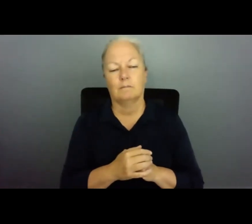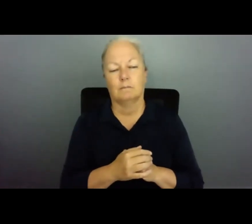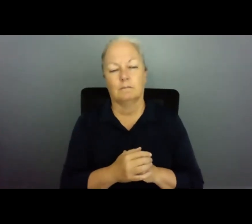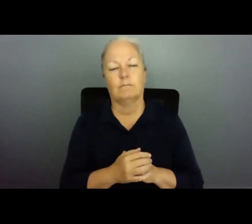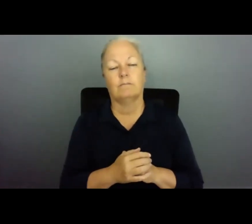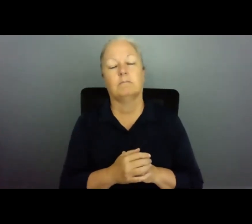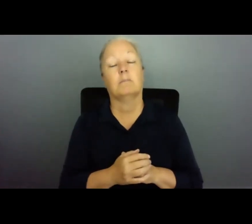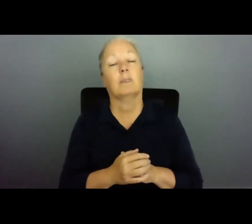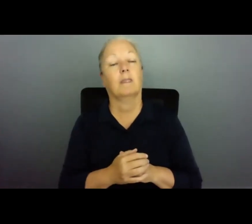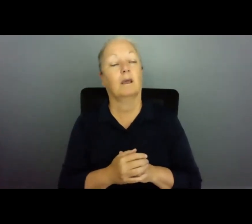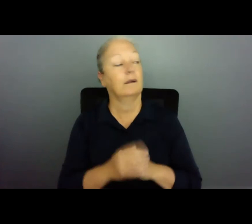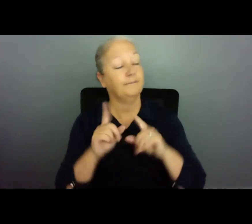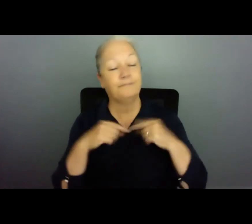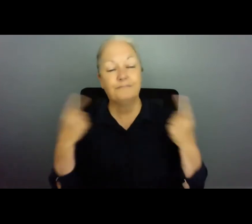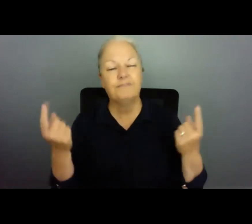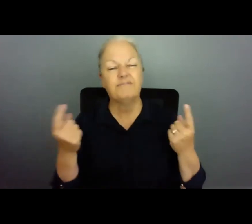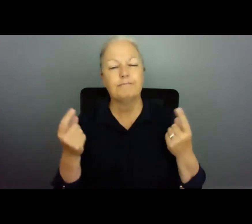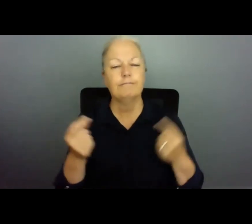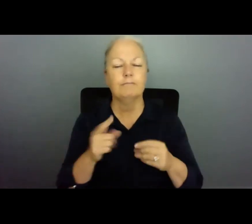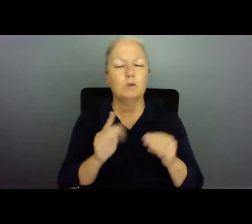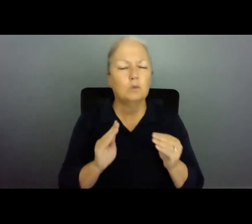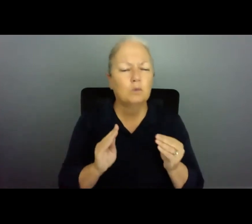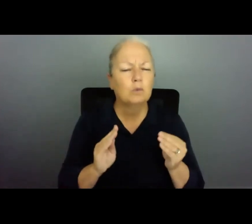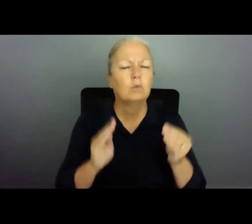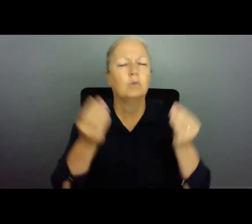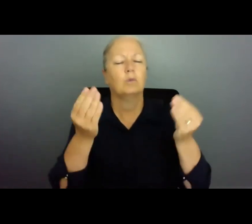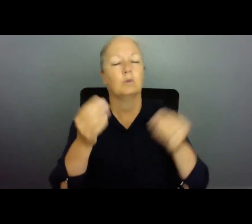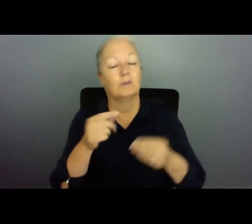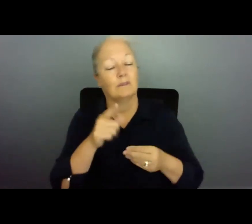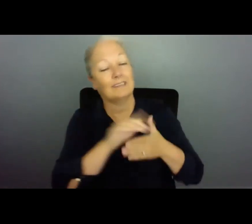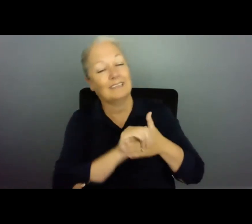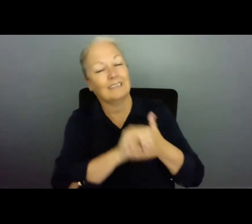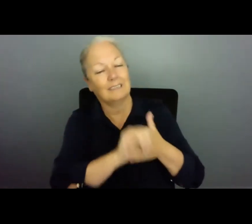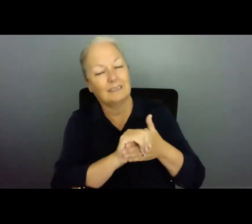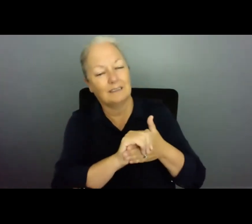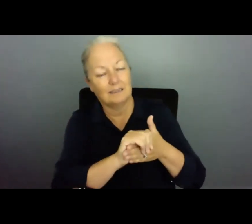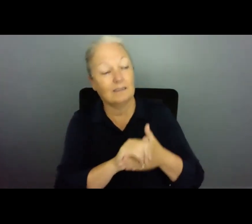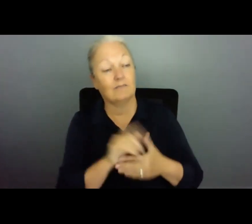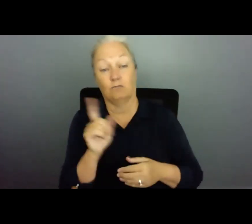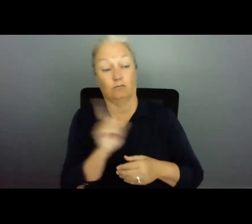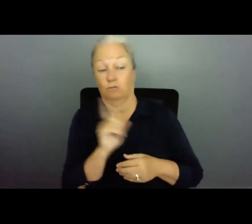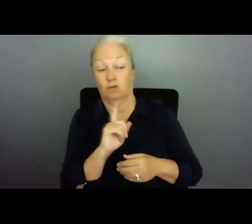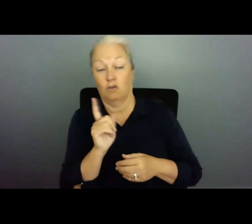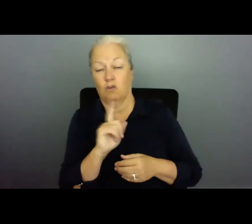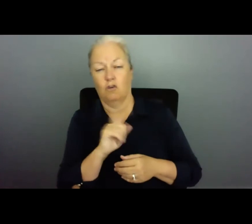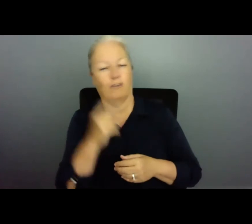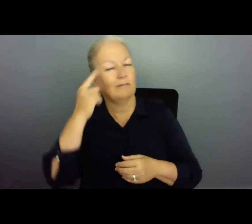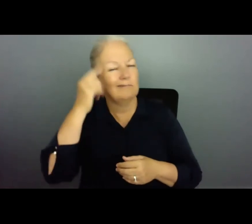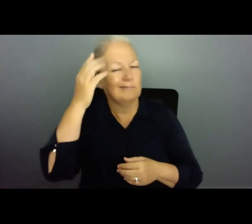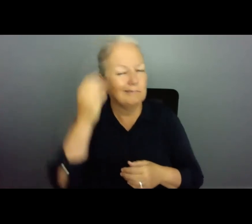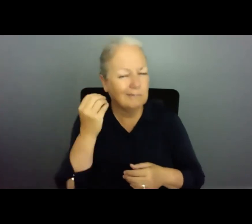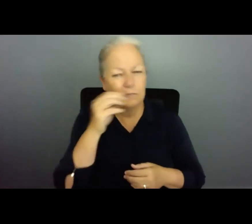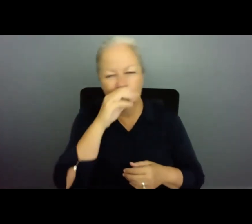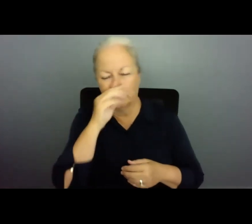collaboratively provided different lectures and launch social media campaigns